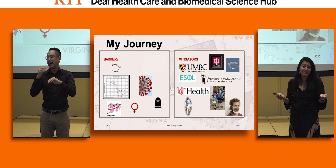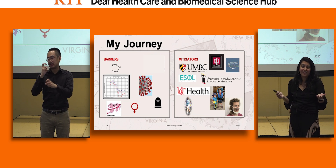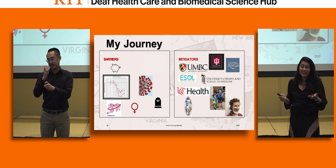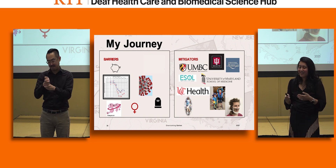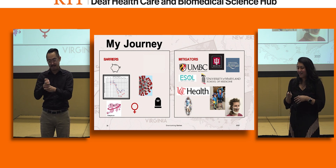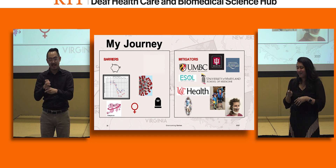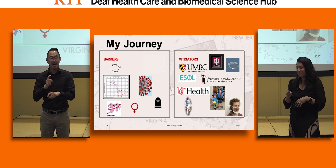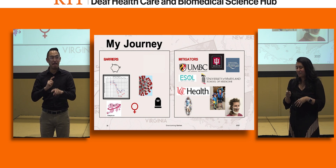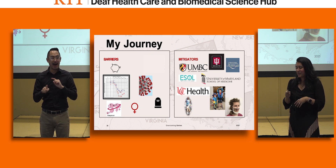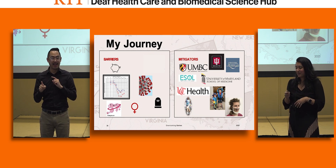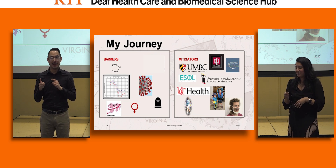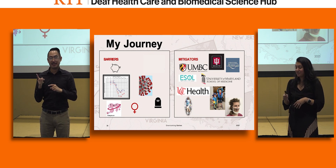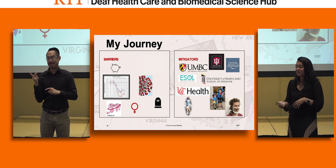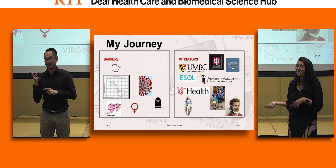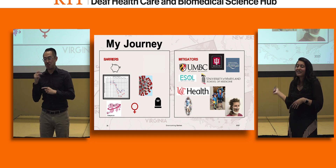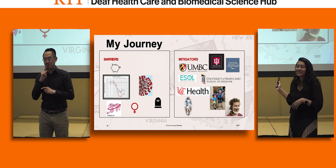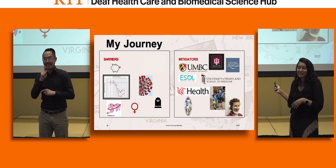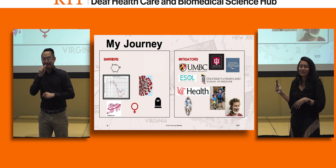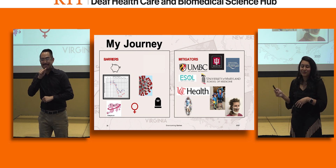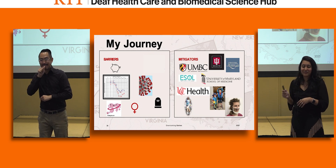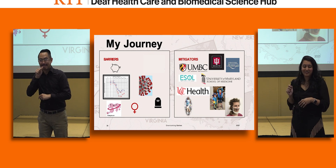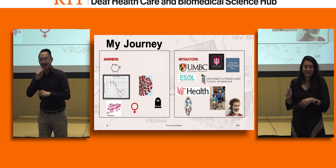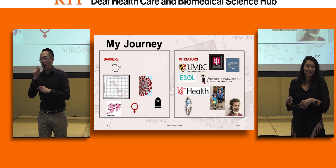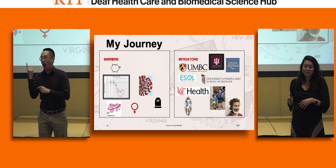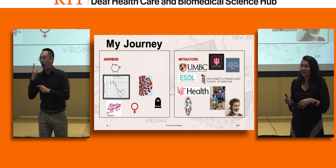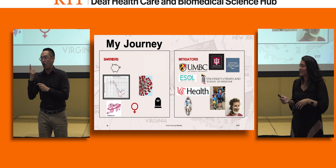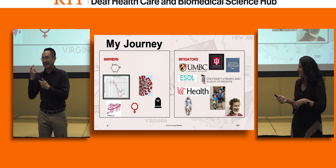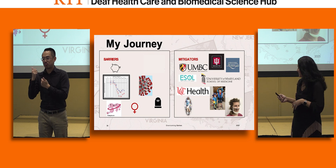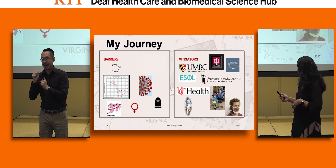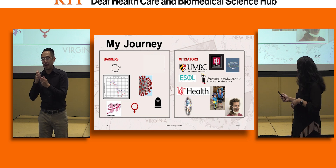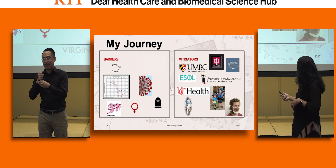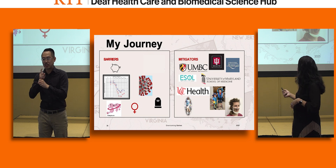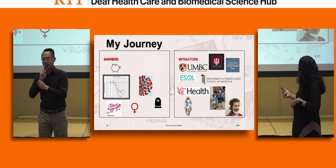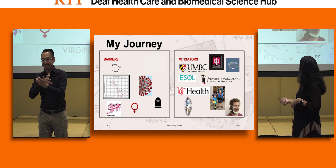but he has been a relentless source of support.